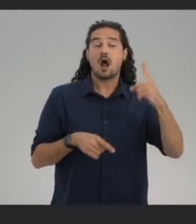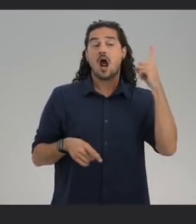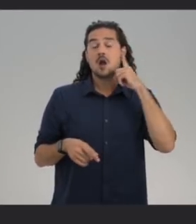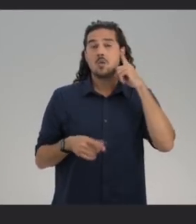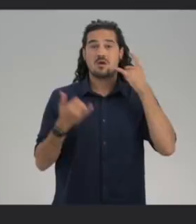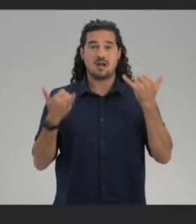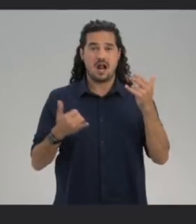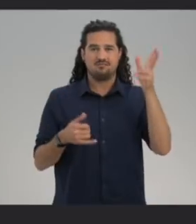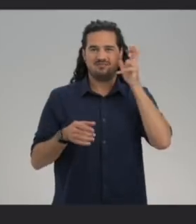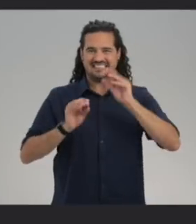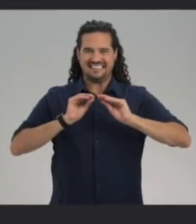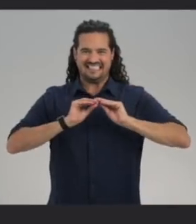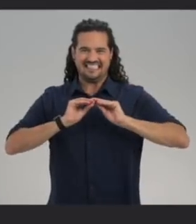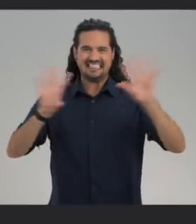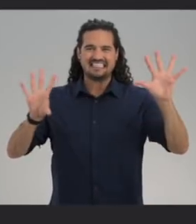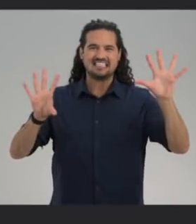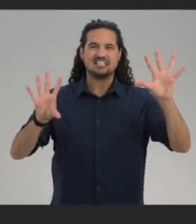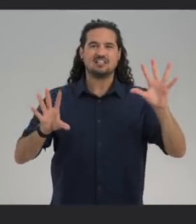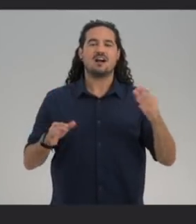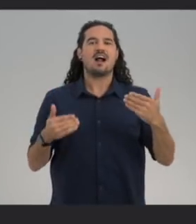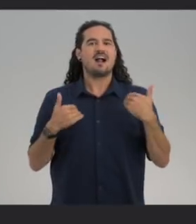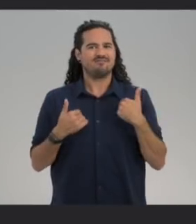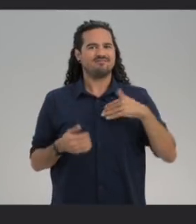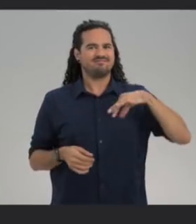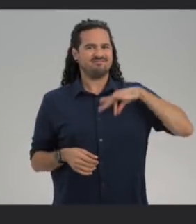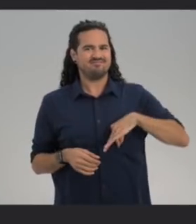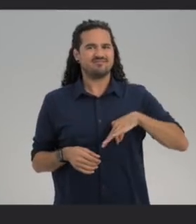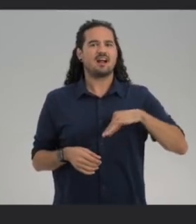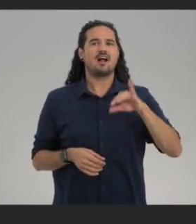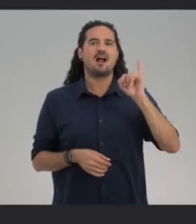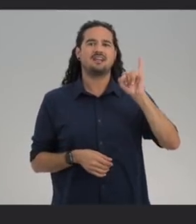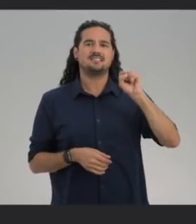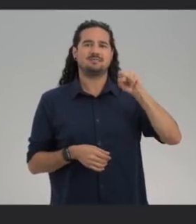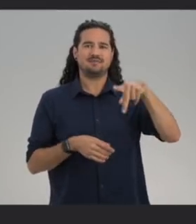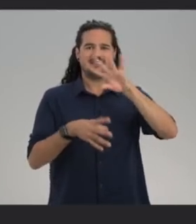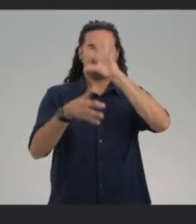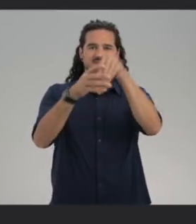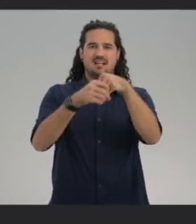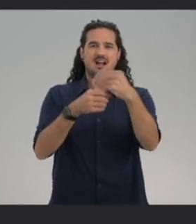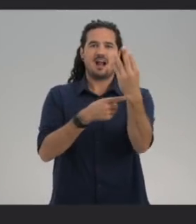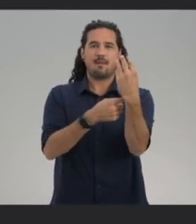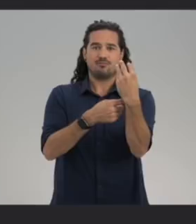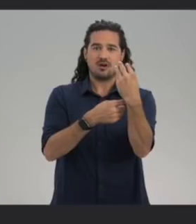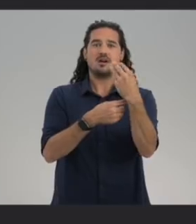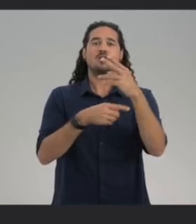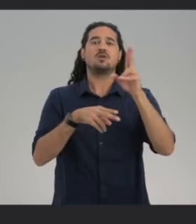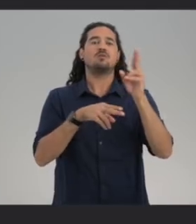And it benefits from the M1's advanced camera ISP. So when users are connecting with coworkers on video calls,